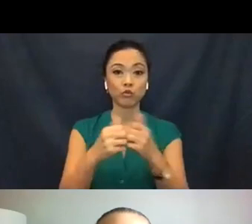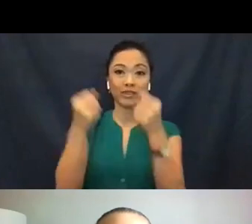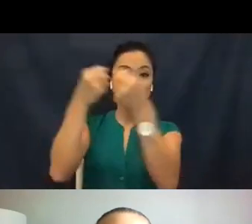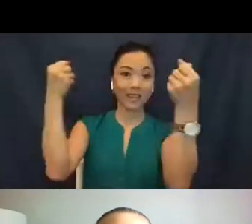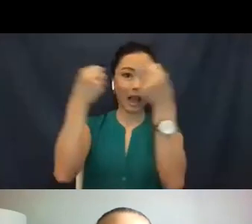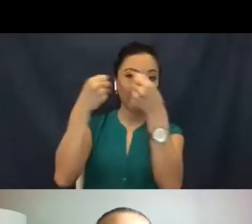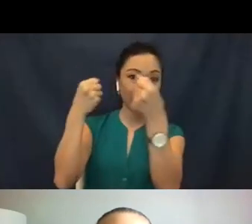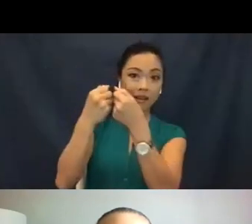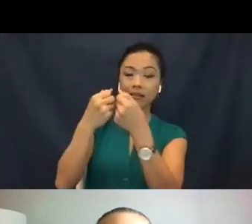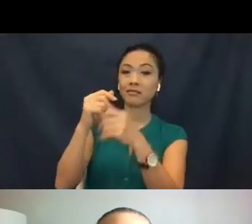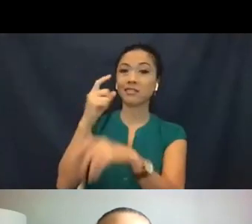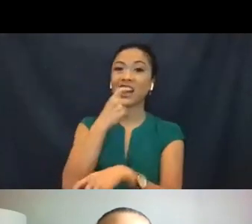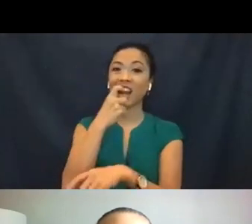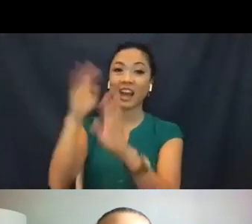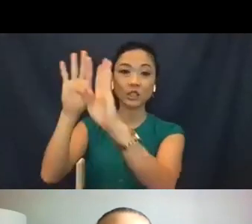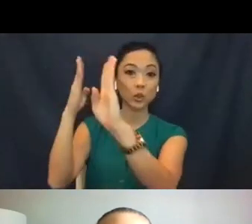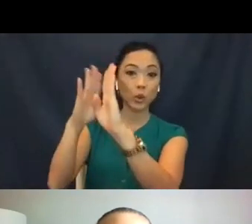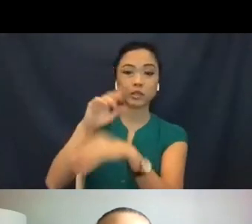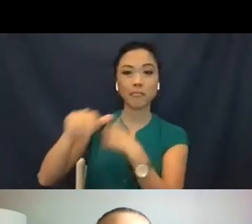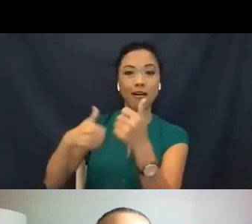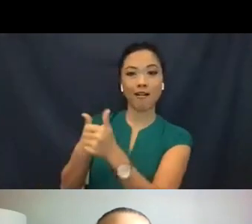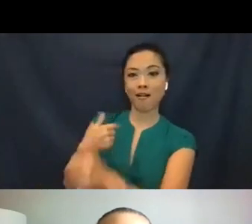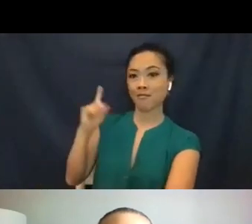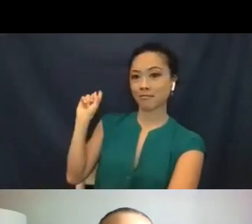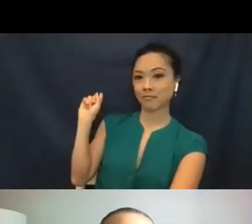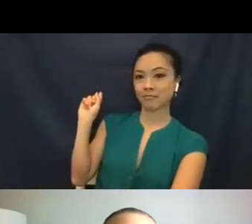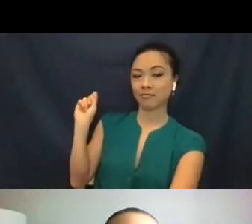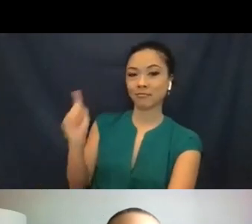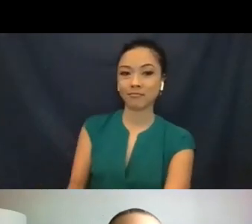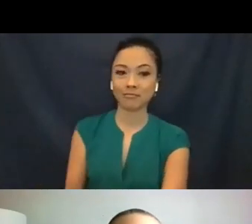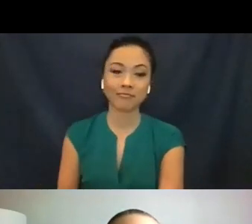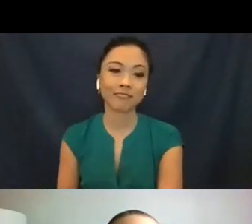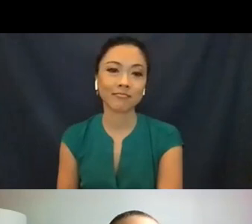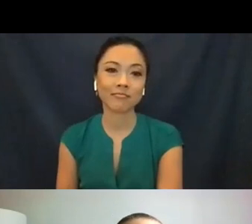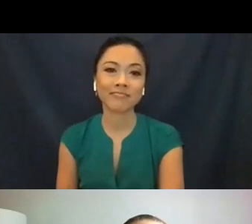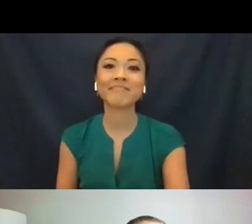Thank you, everybody for describing yourself and